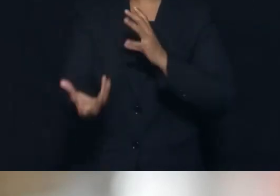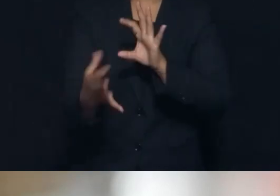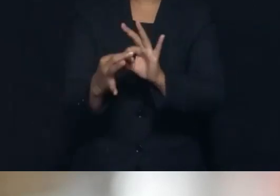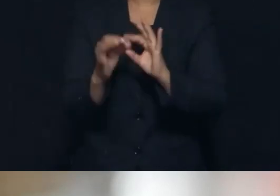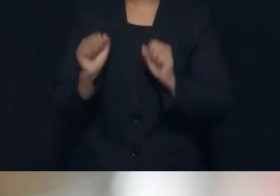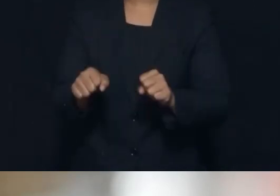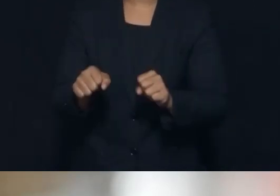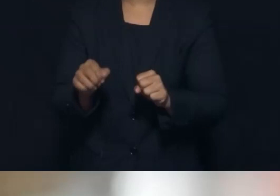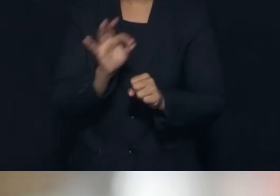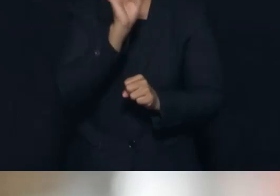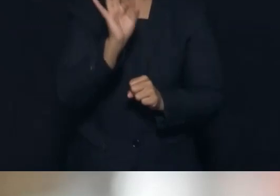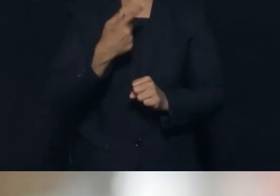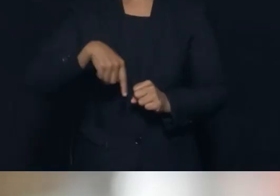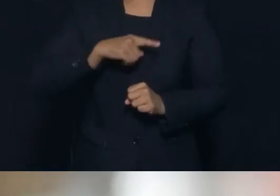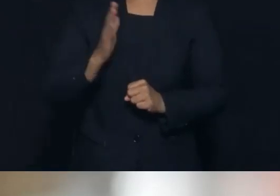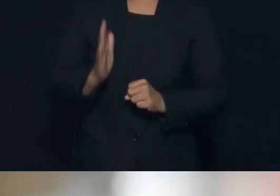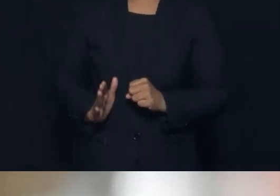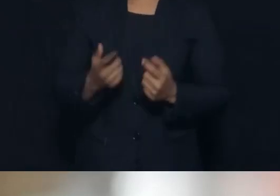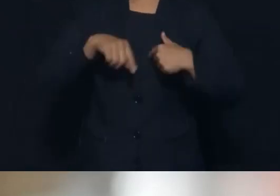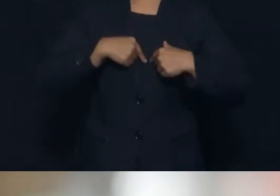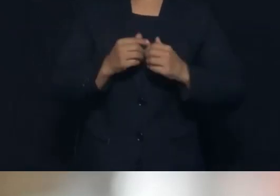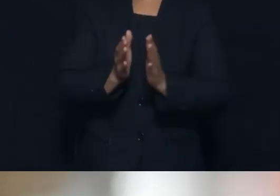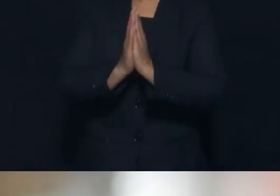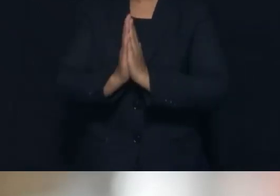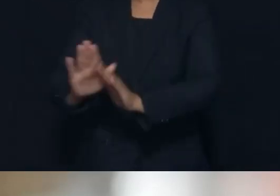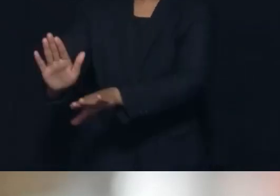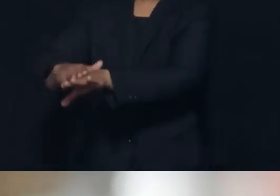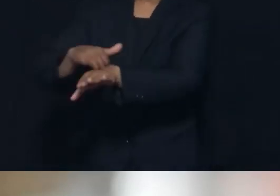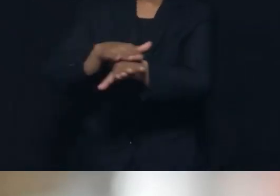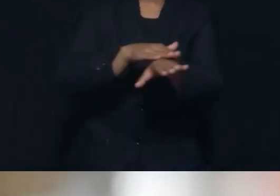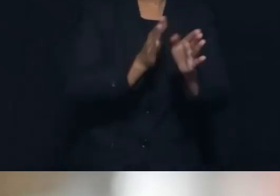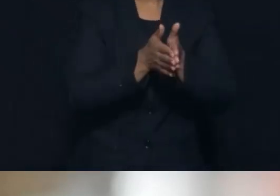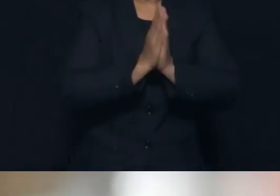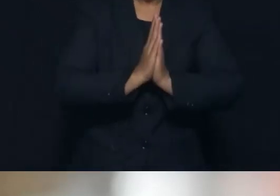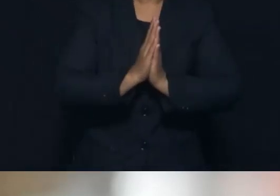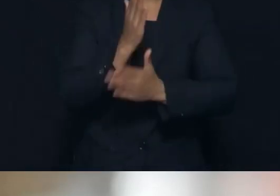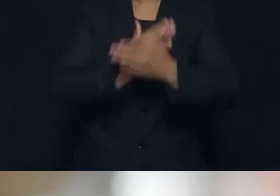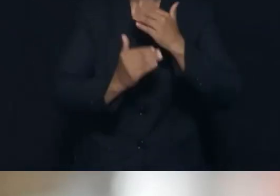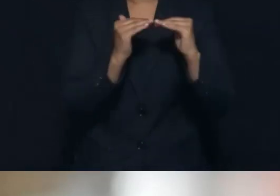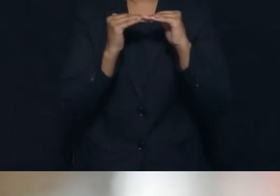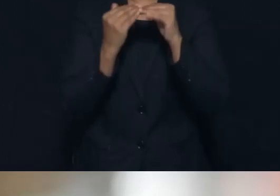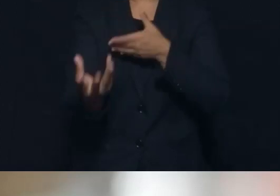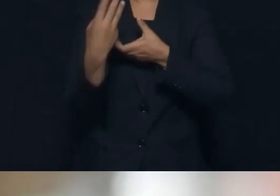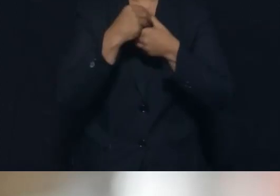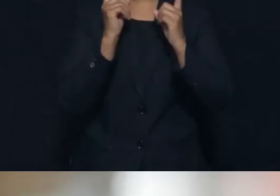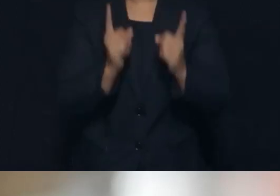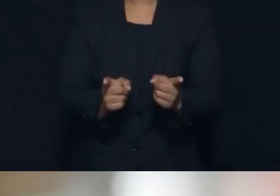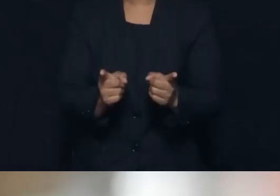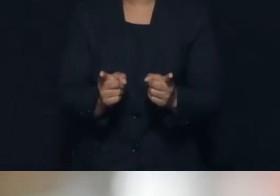Please, introduce yourself by name, organisation and who you would like to address the question